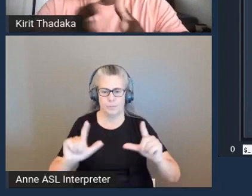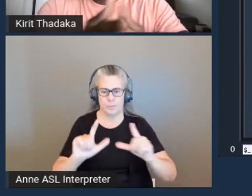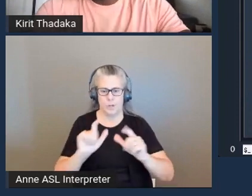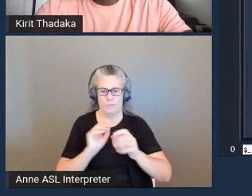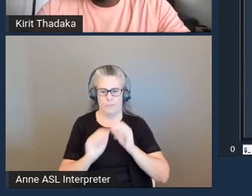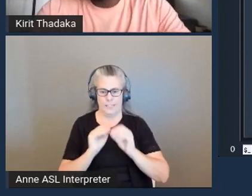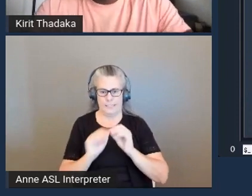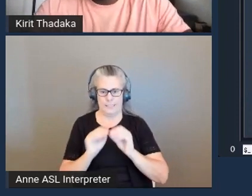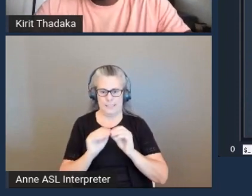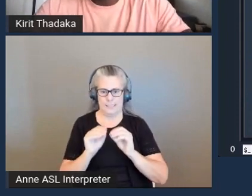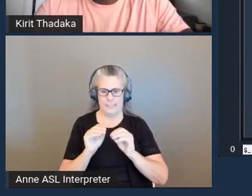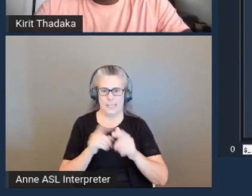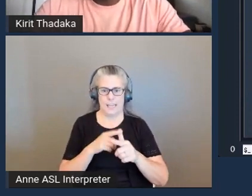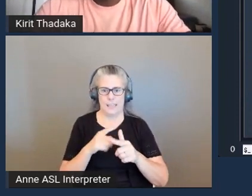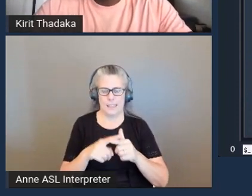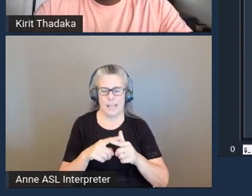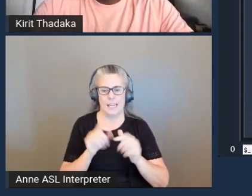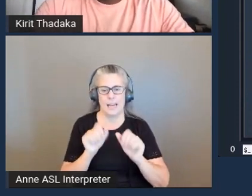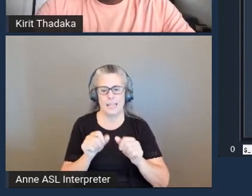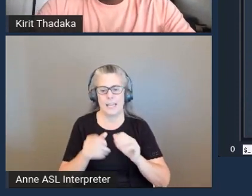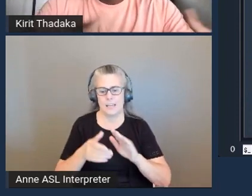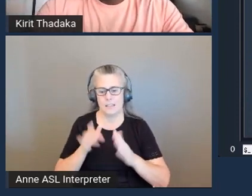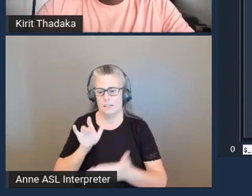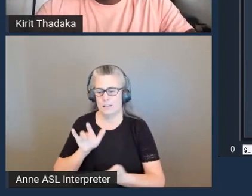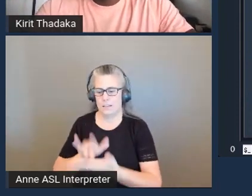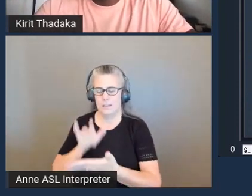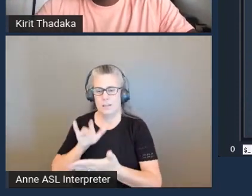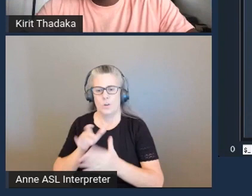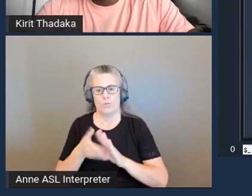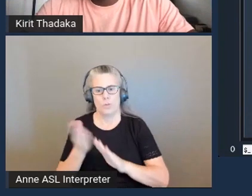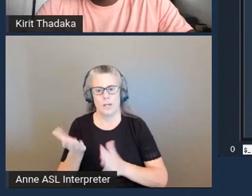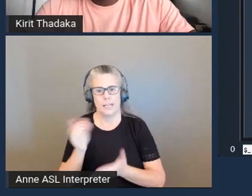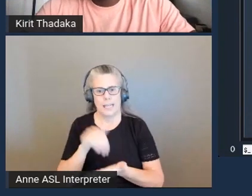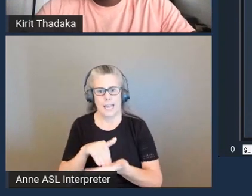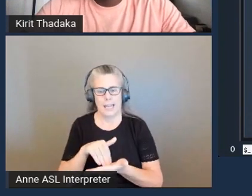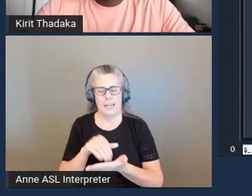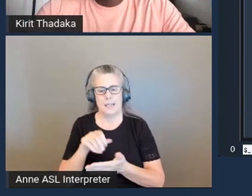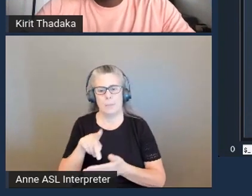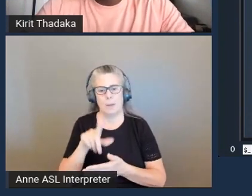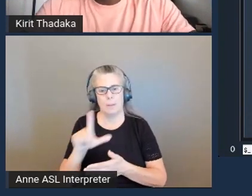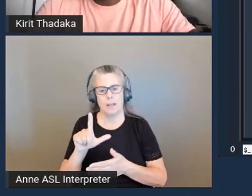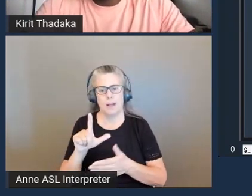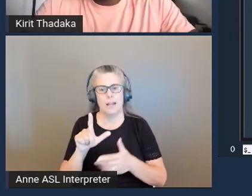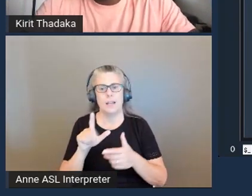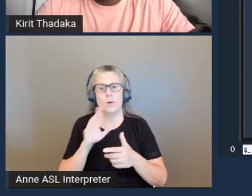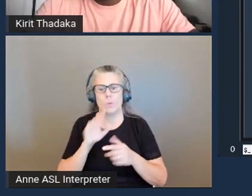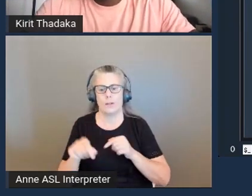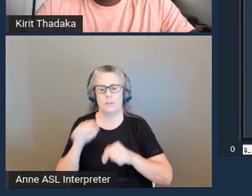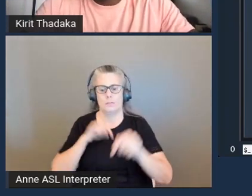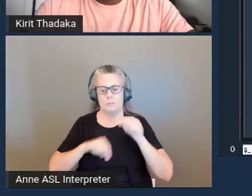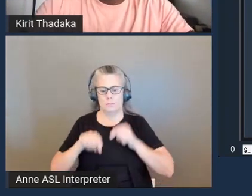and after will run automatically for me. So if I have a 10-step process and step eight fails,